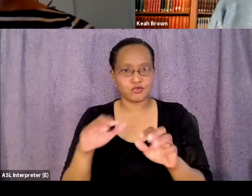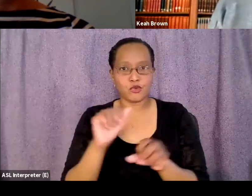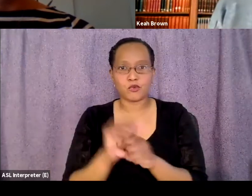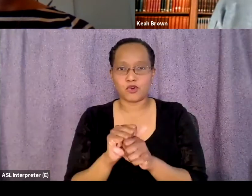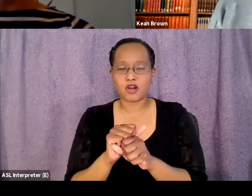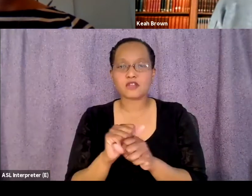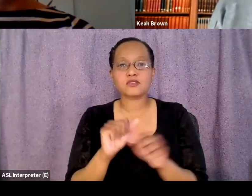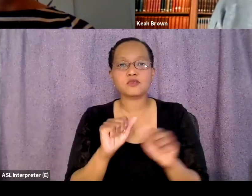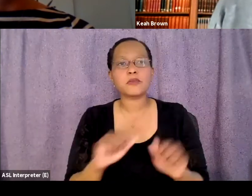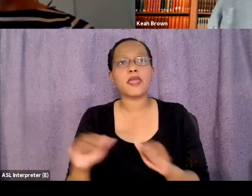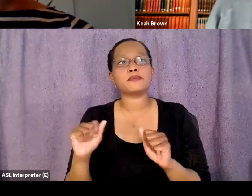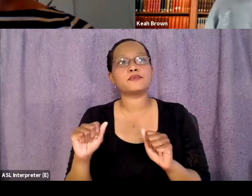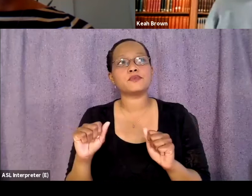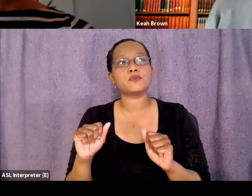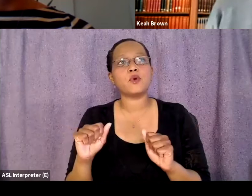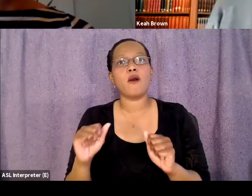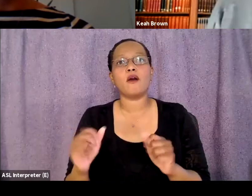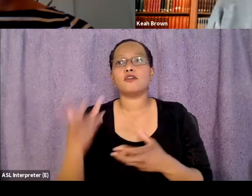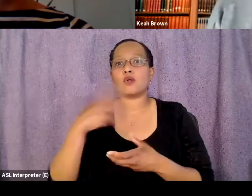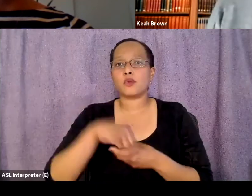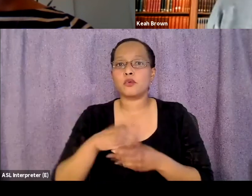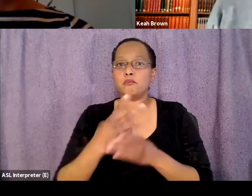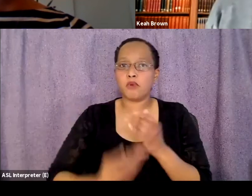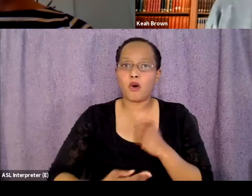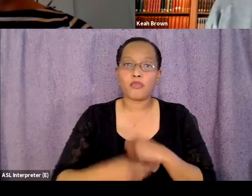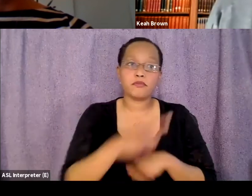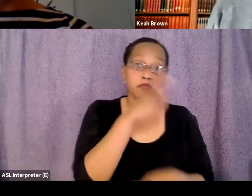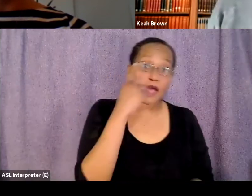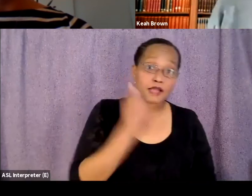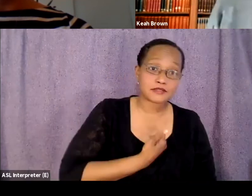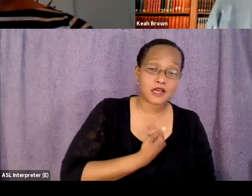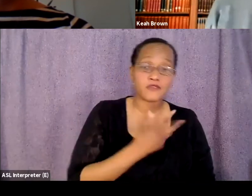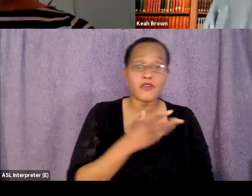Keah Brown: disabled and black disabled and a woman, a black woman, you know I think a